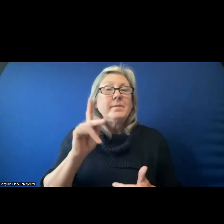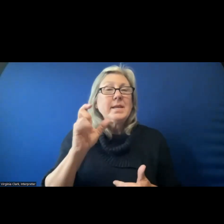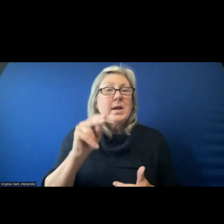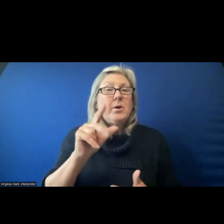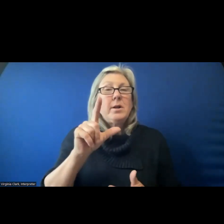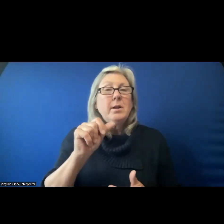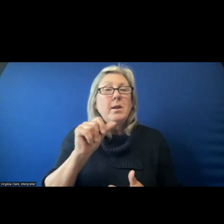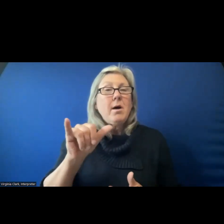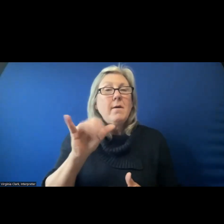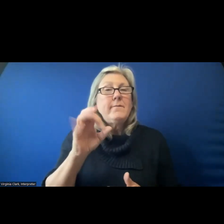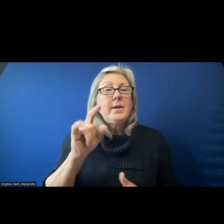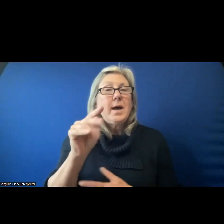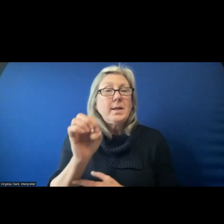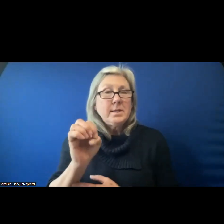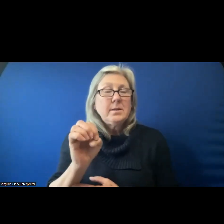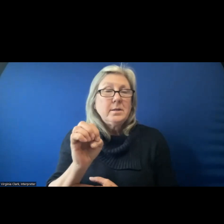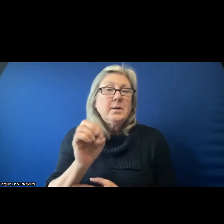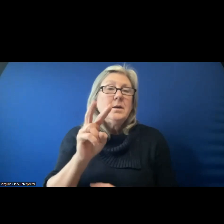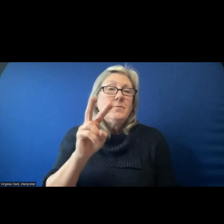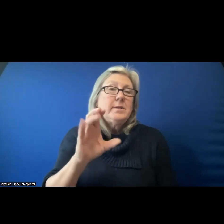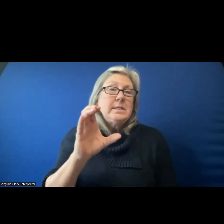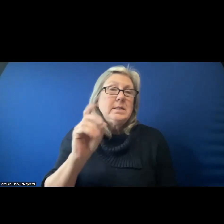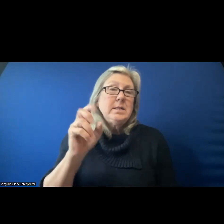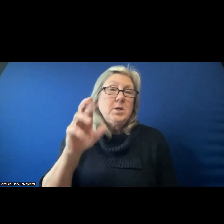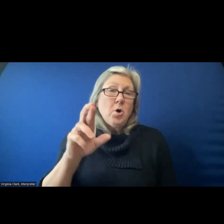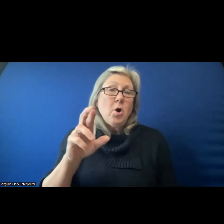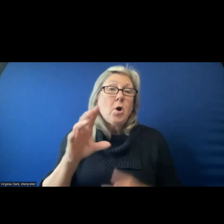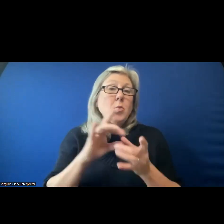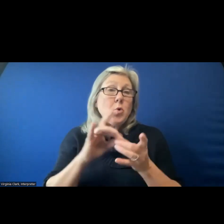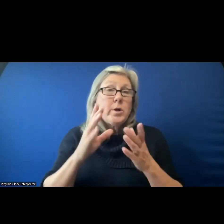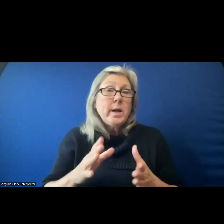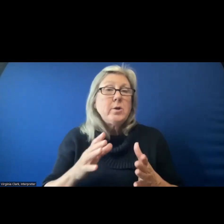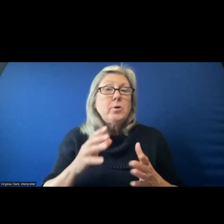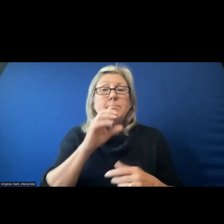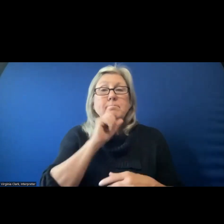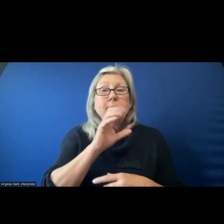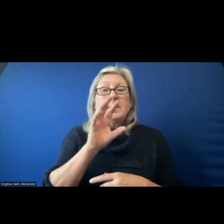And I am the Vermont Coalition for Disability Rights coordinator and I am a 68 year old